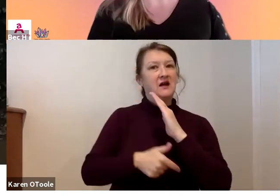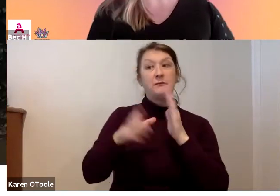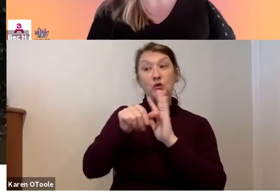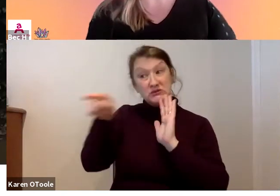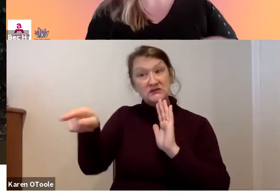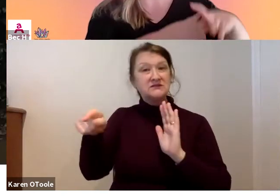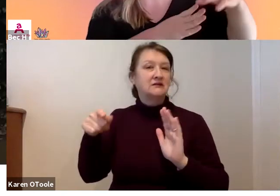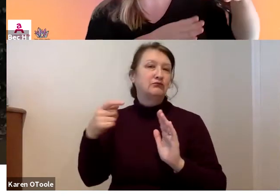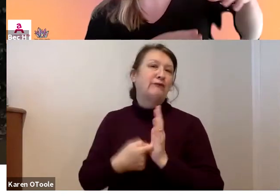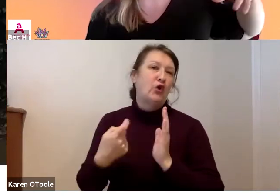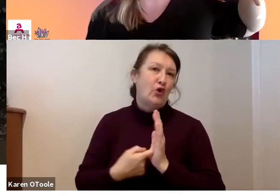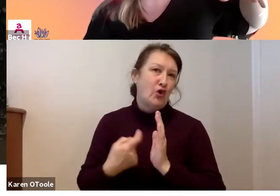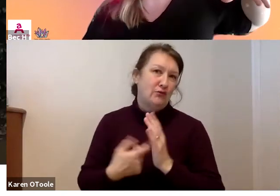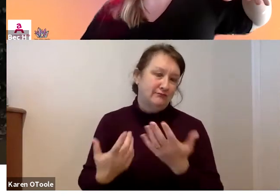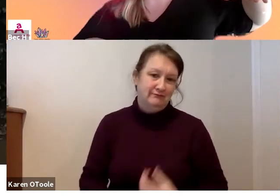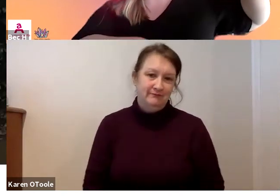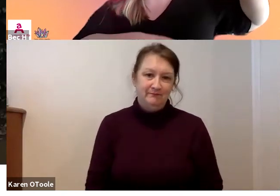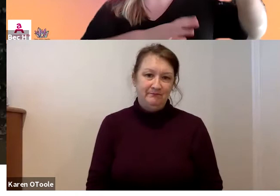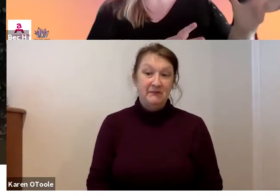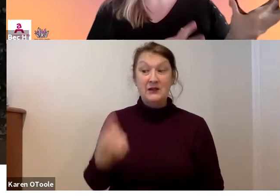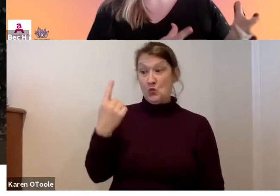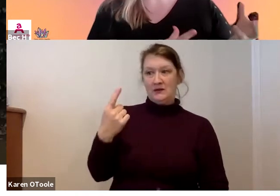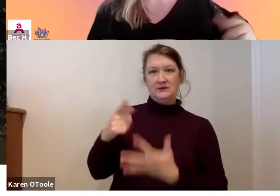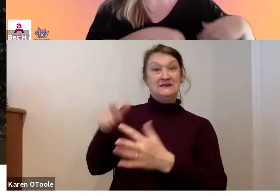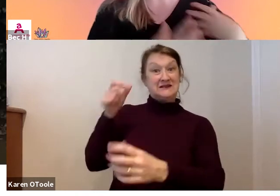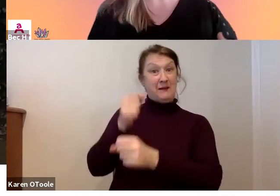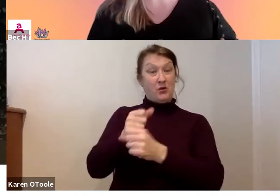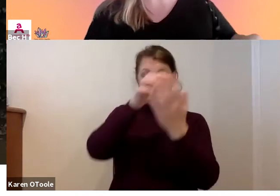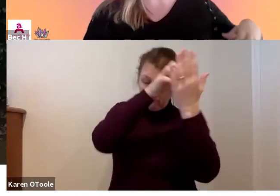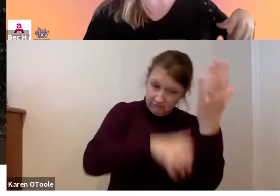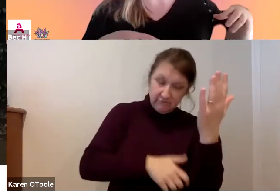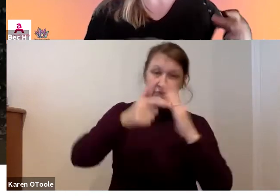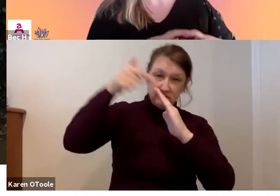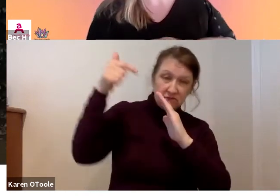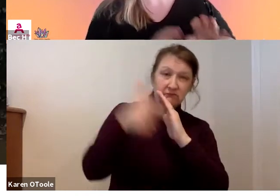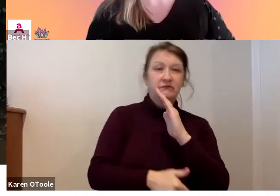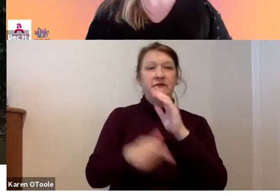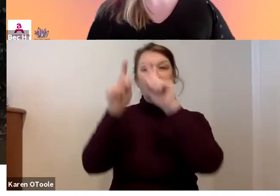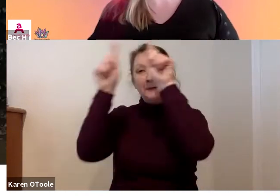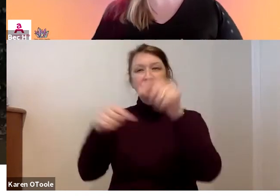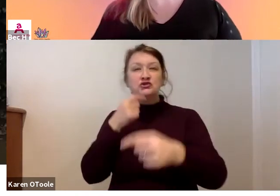That is an example of very detailed, putting in extra time to